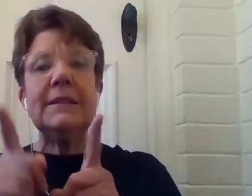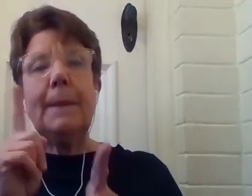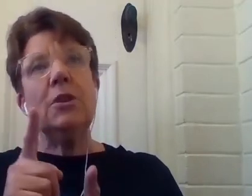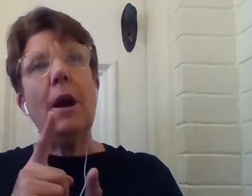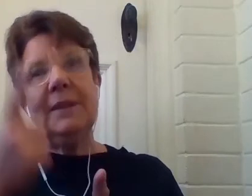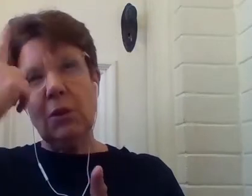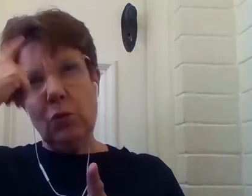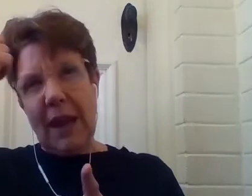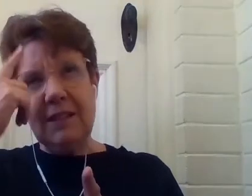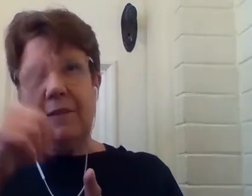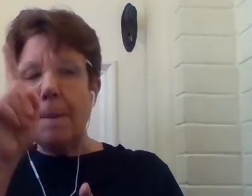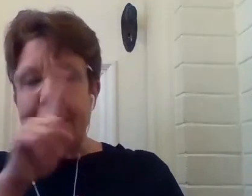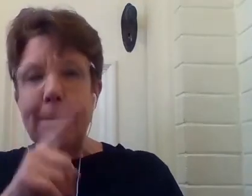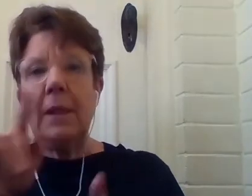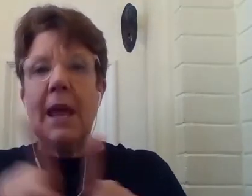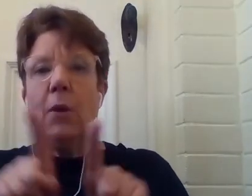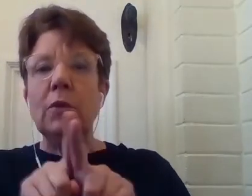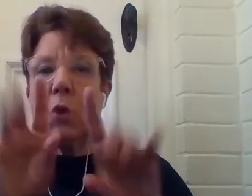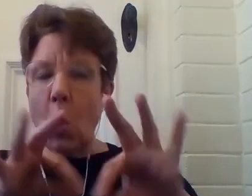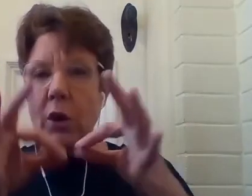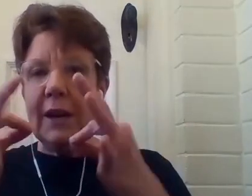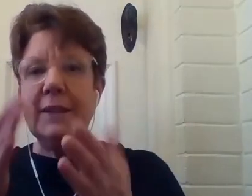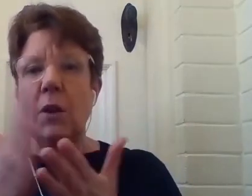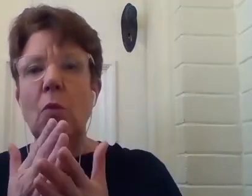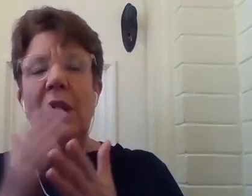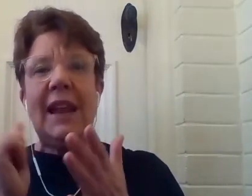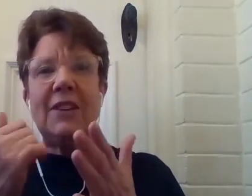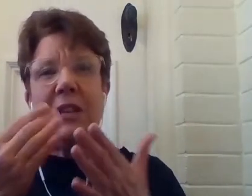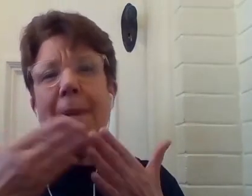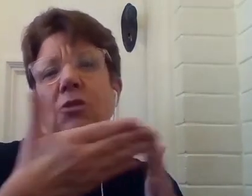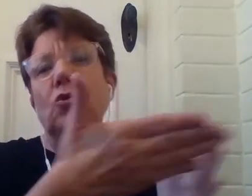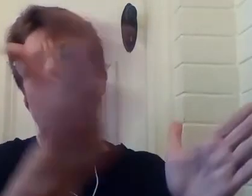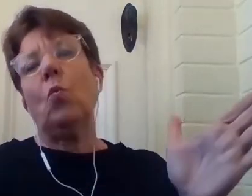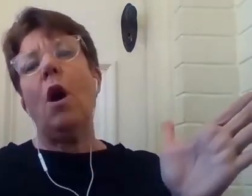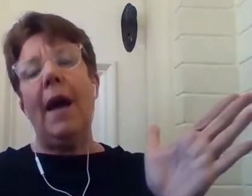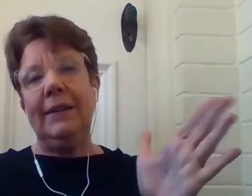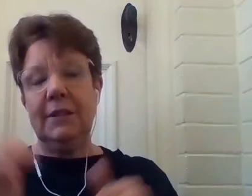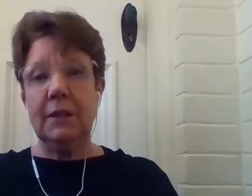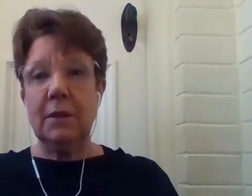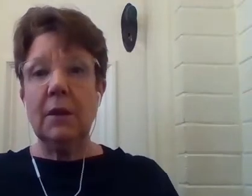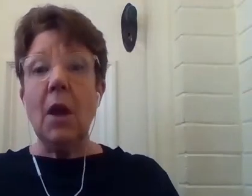and arts organisations cast that net way too wide. We are specialists in